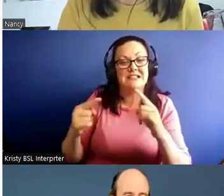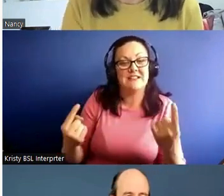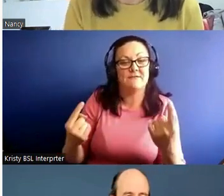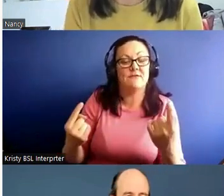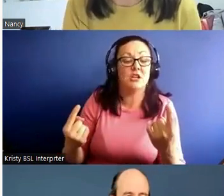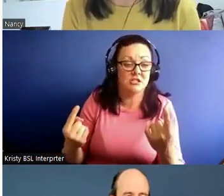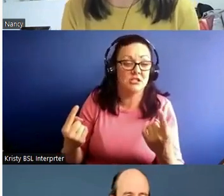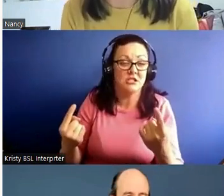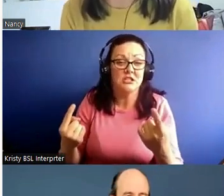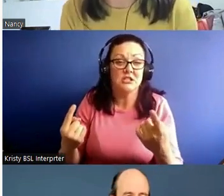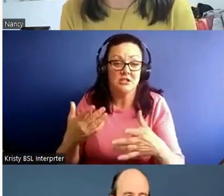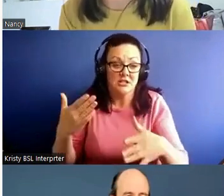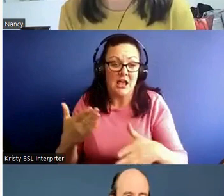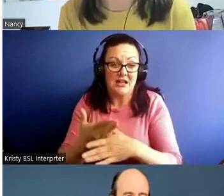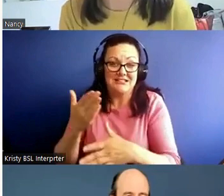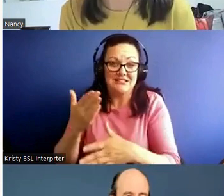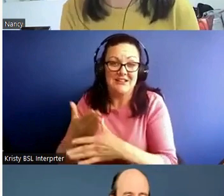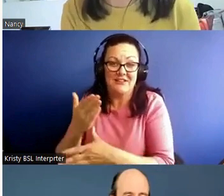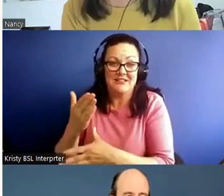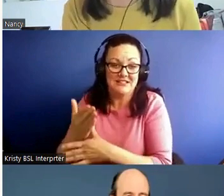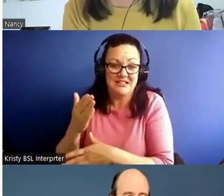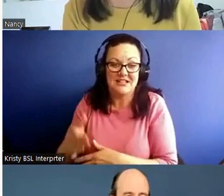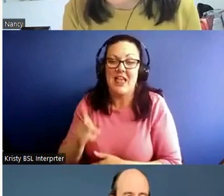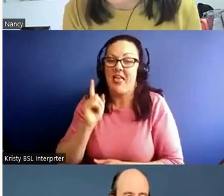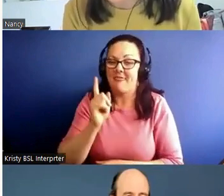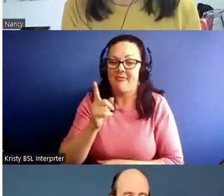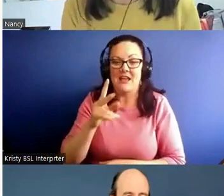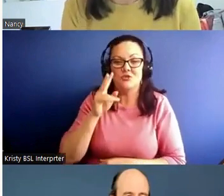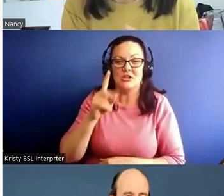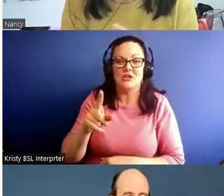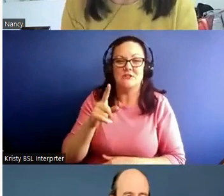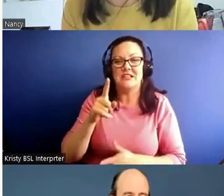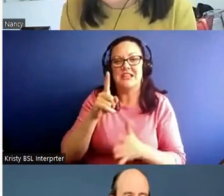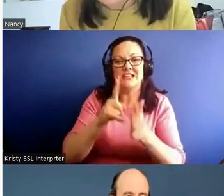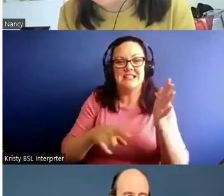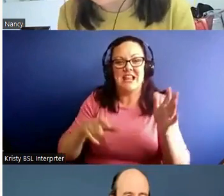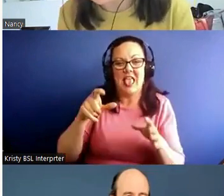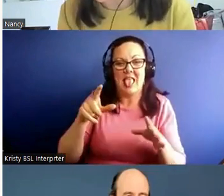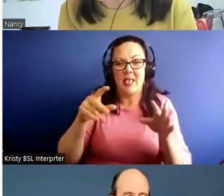that is when you see the combination of CLB and M and E